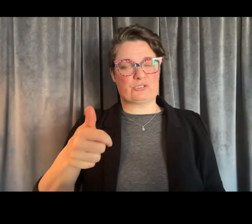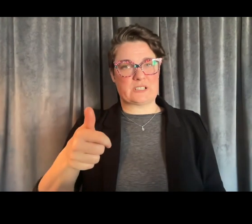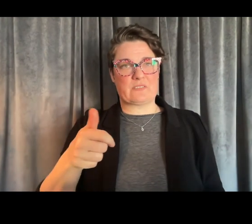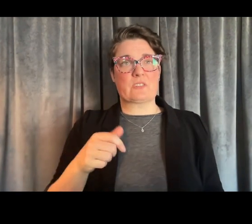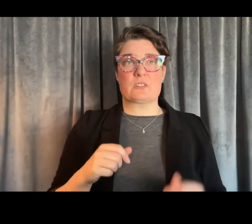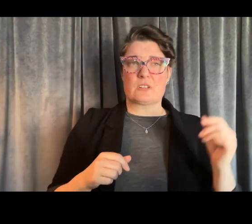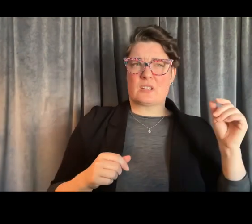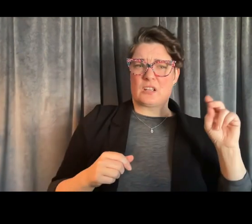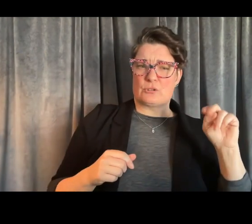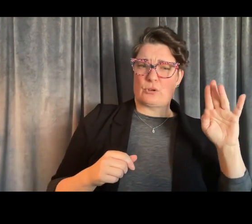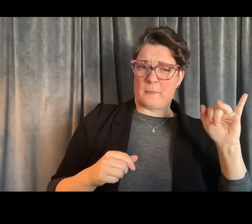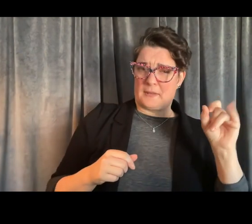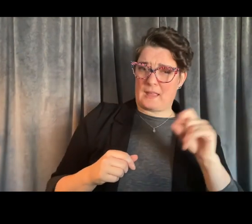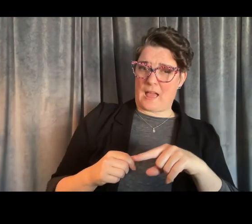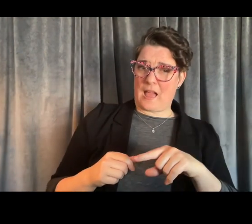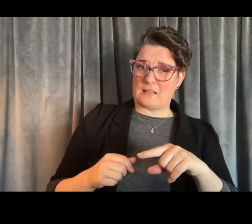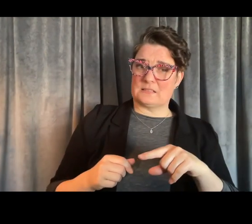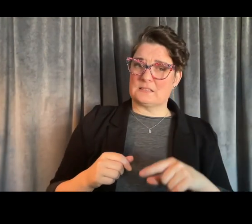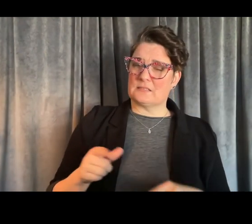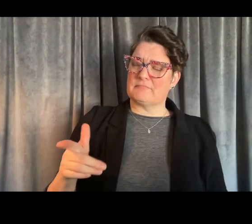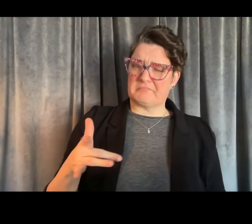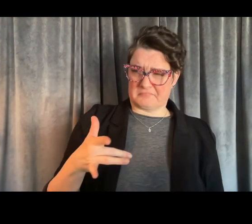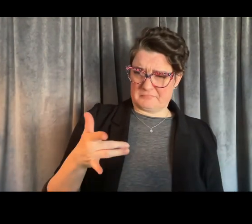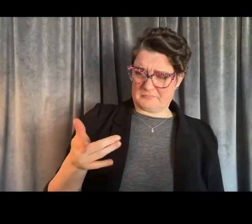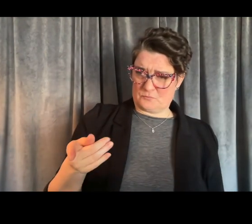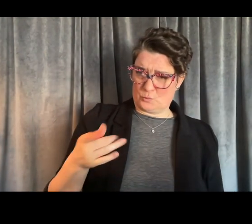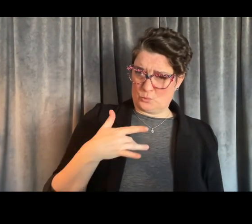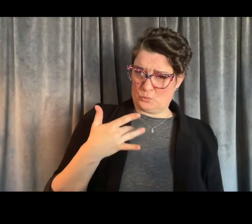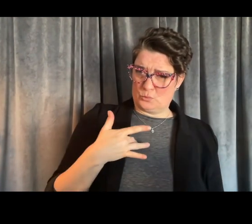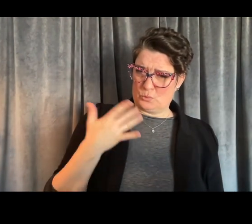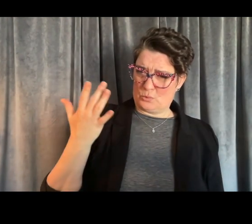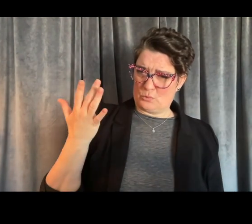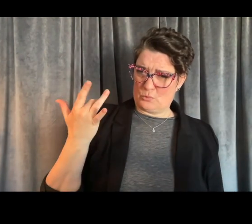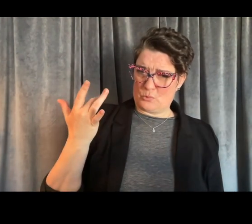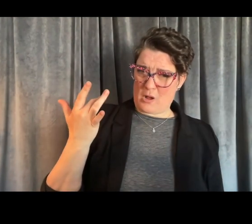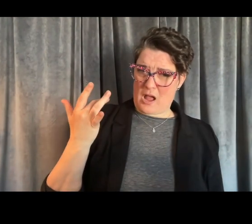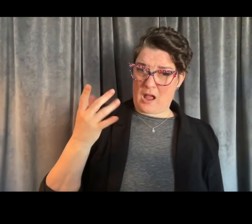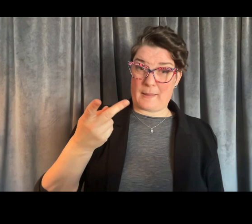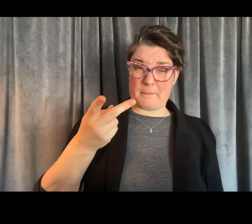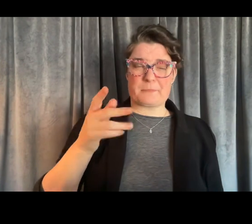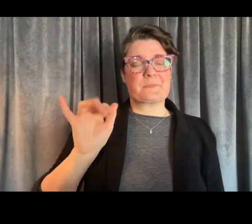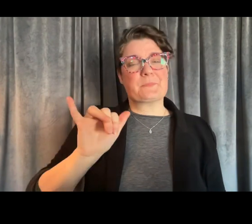Nomy: Do you have a sense of why, the pits where the pit or what the